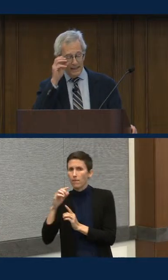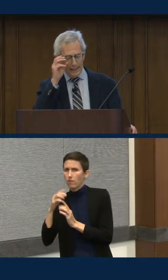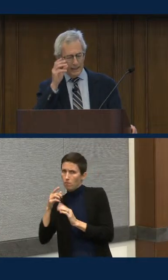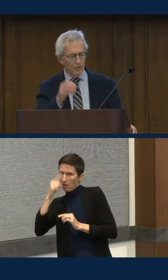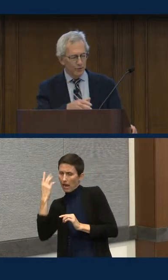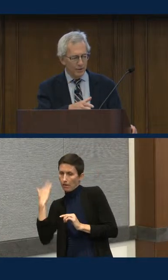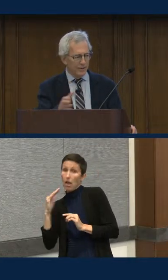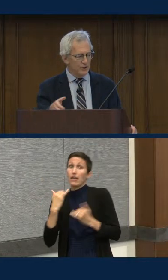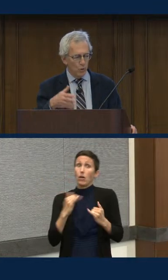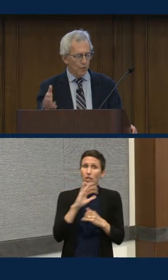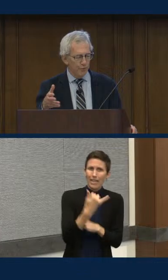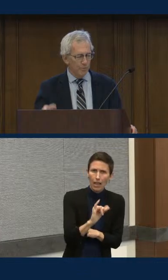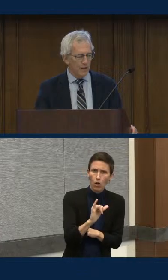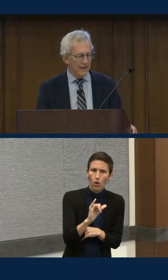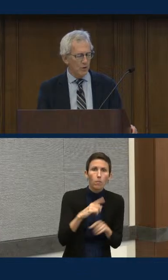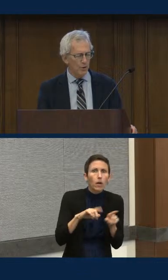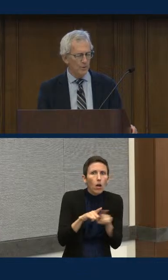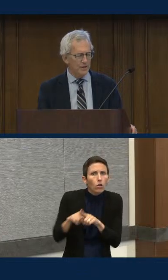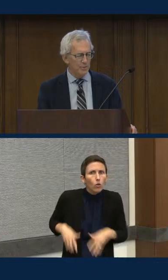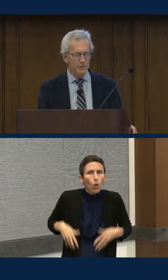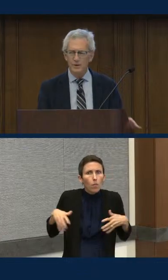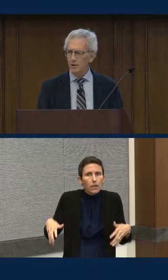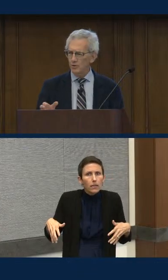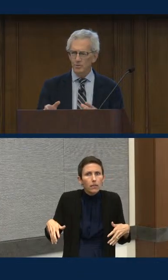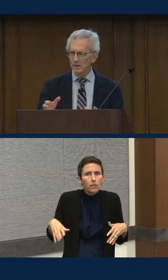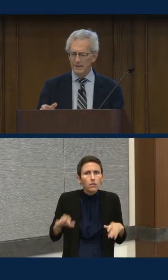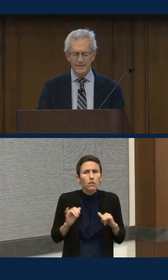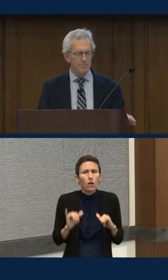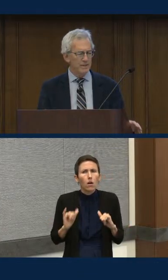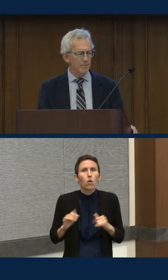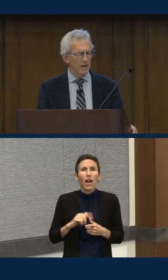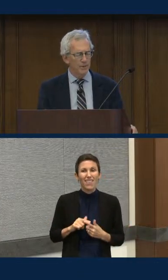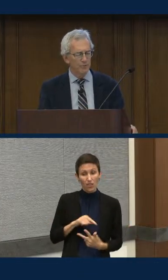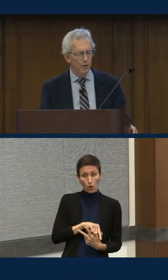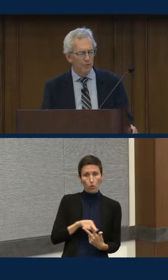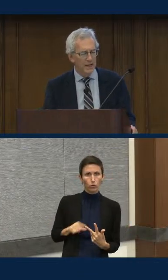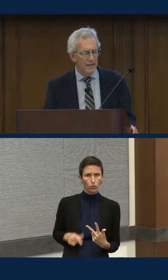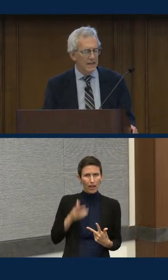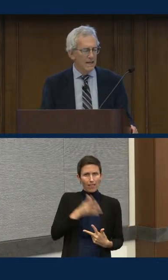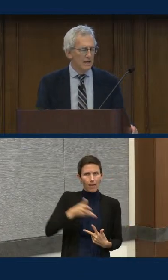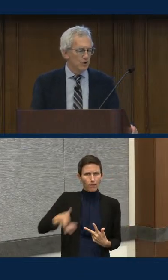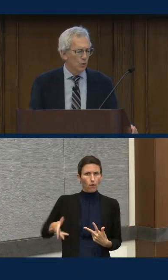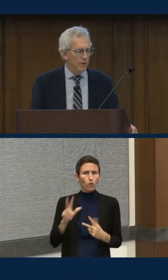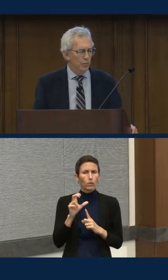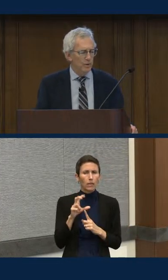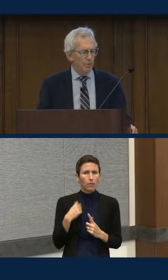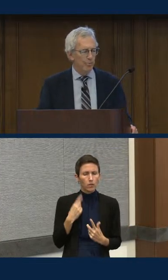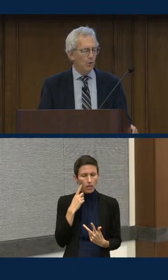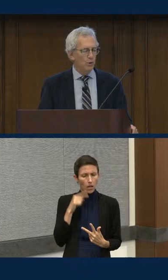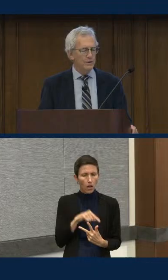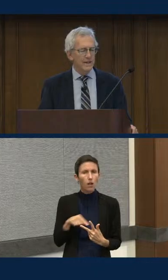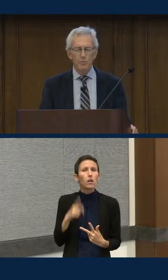and given the orphan receptors they may somehow be involved.